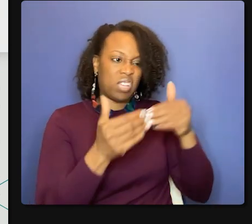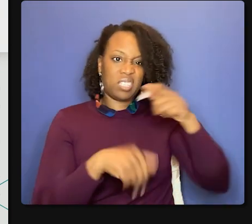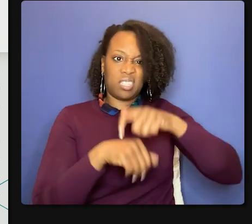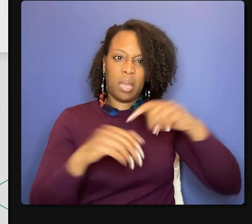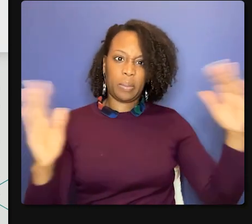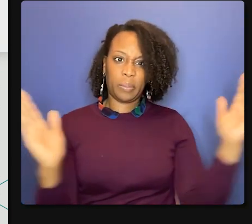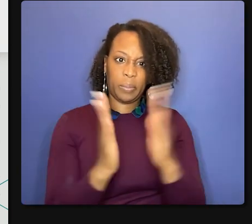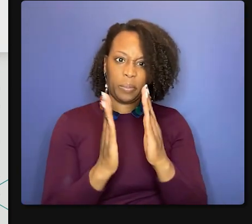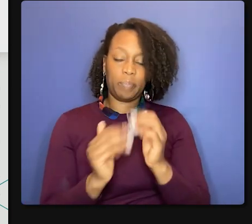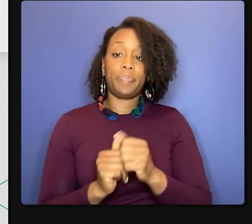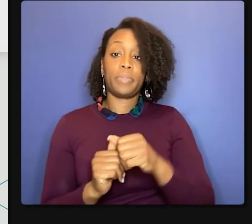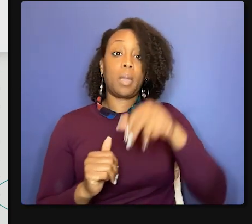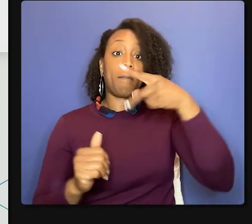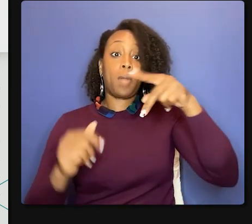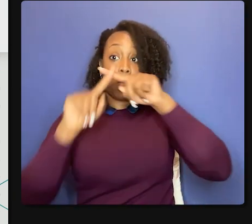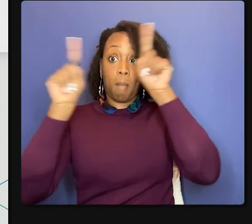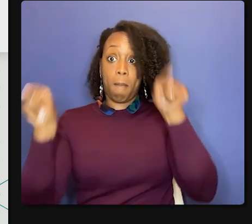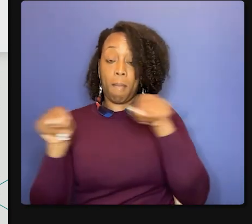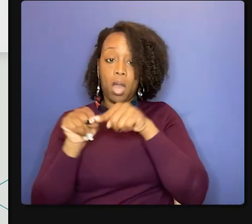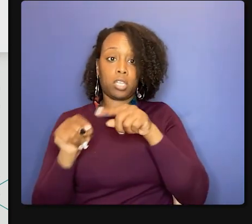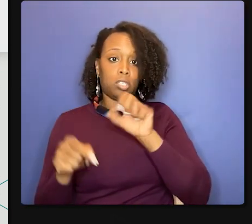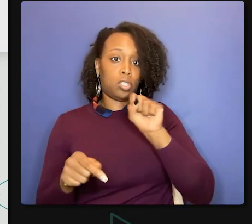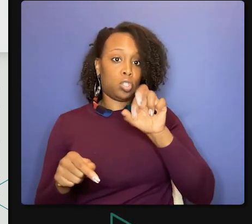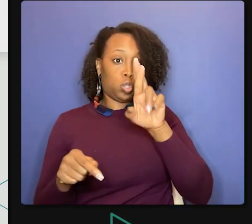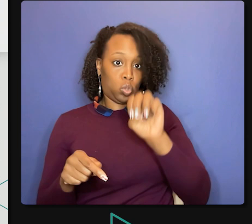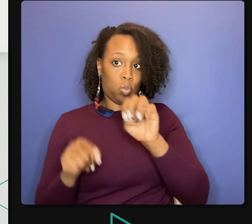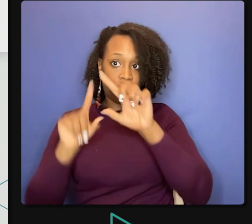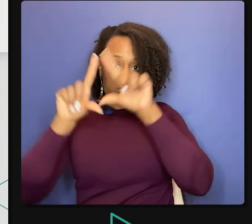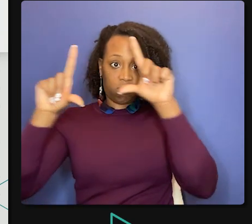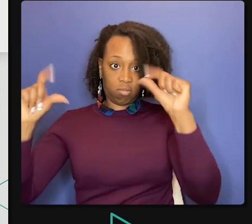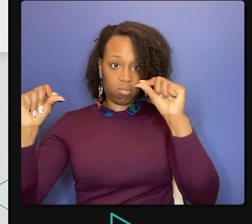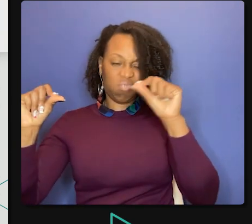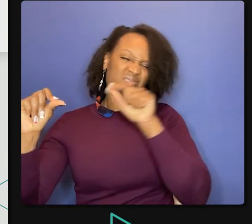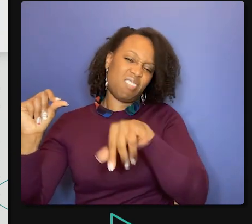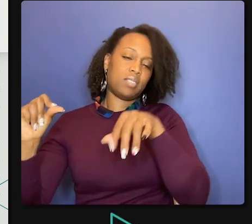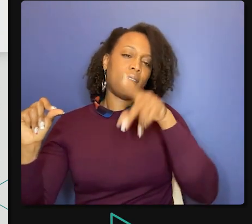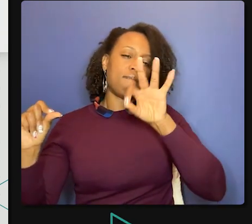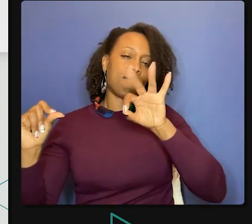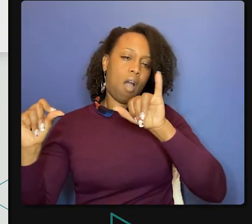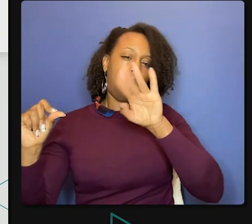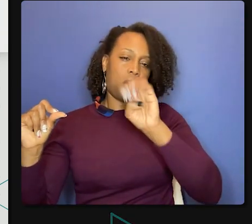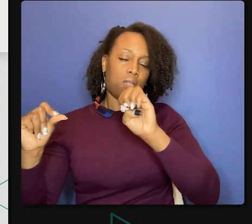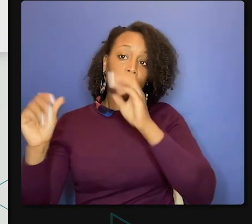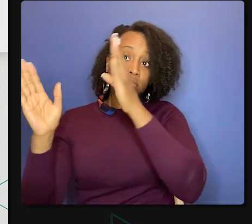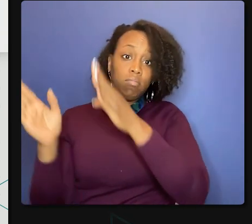So the data is read from a source, that's that purple box there, that sources of file in this case,